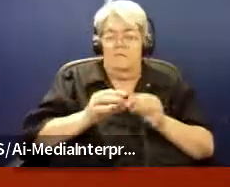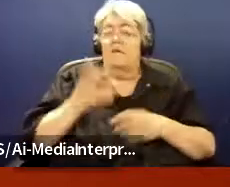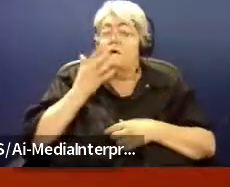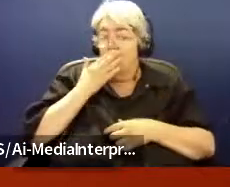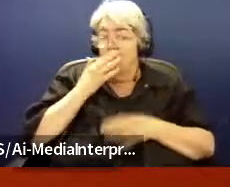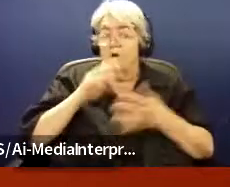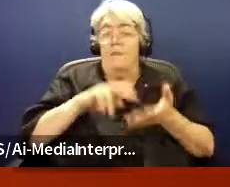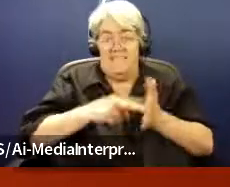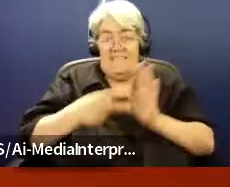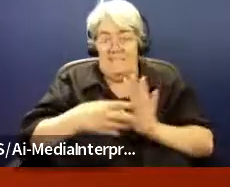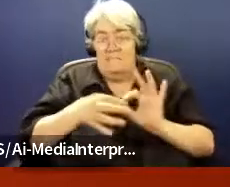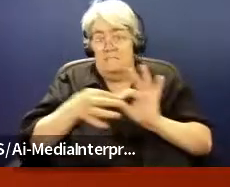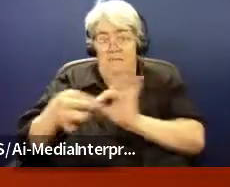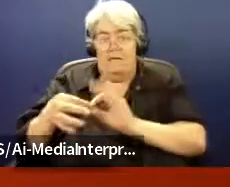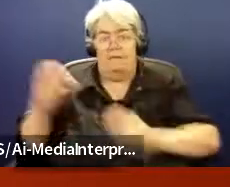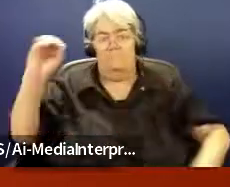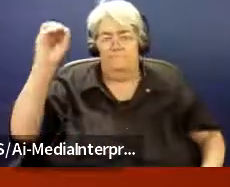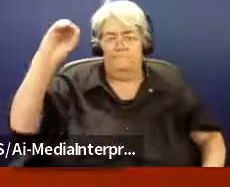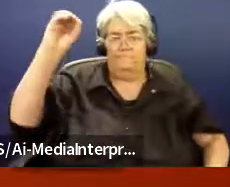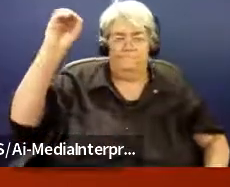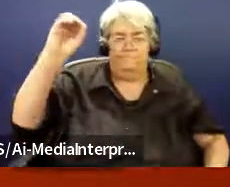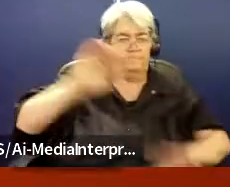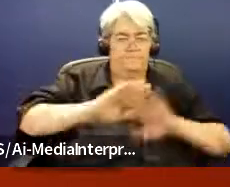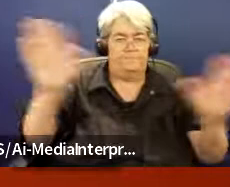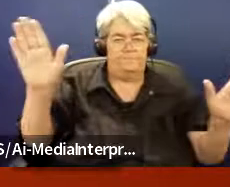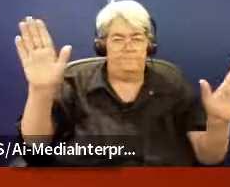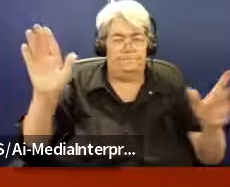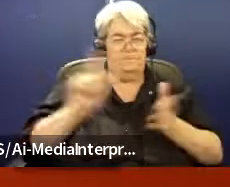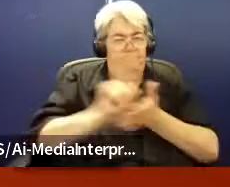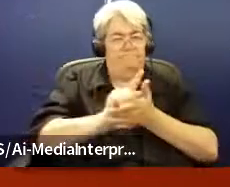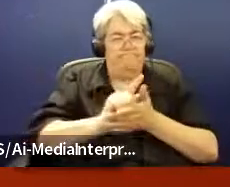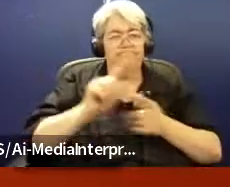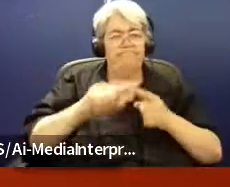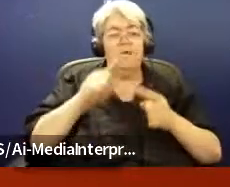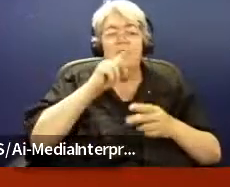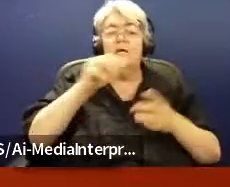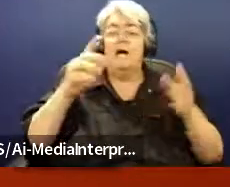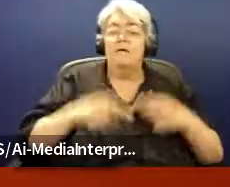happens if you are colorblind and there are red and green buttons and you can't differentiate between the different